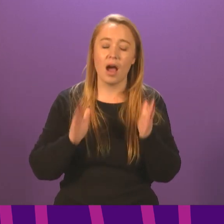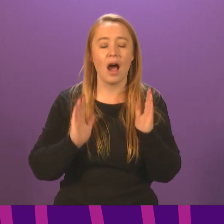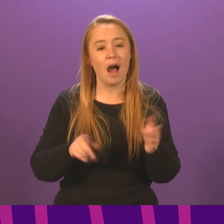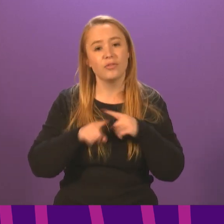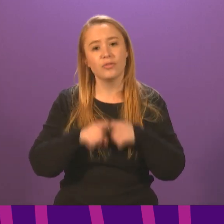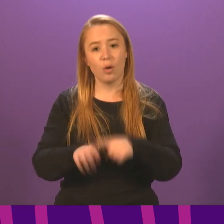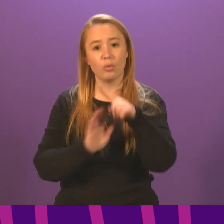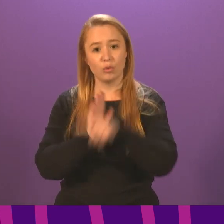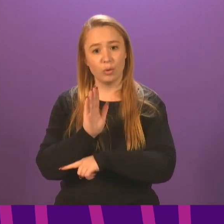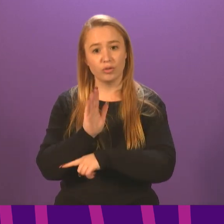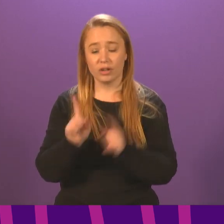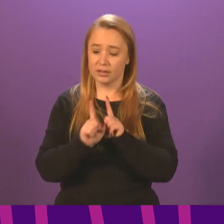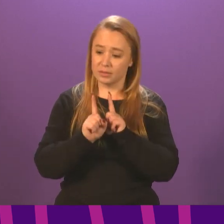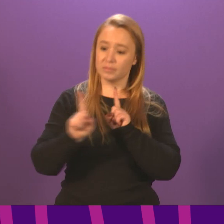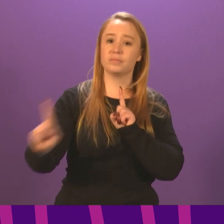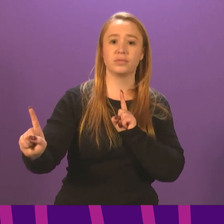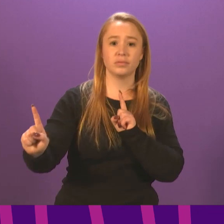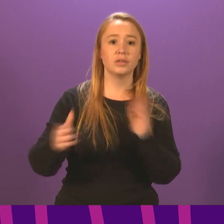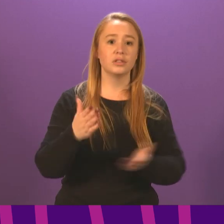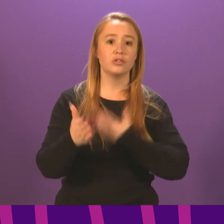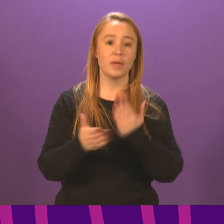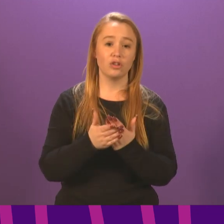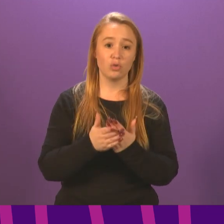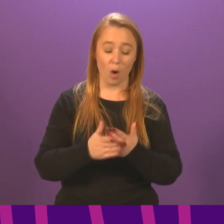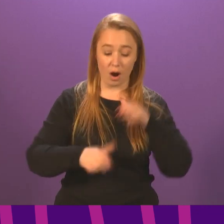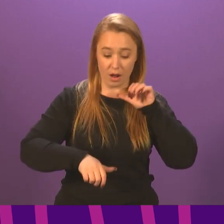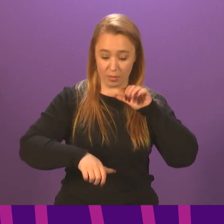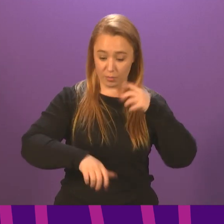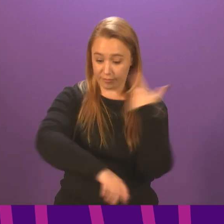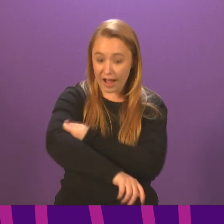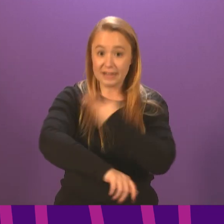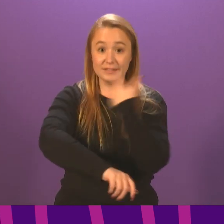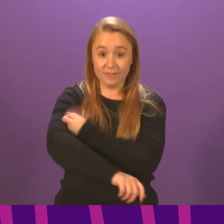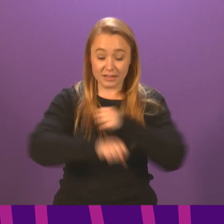if we are to get through it and to get further into the vaccination programme with as little